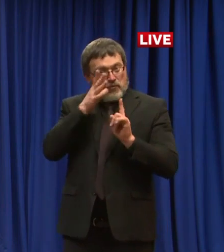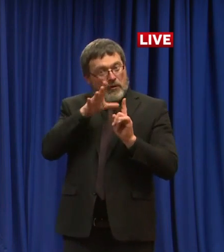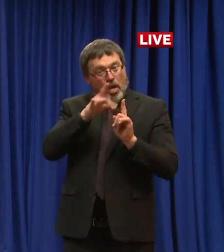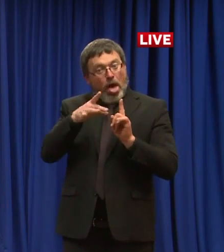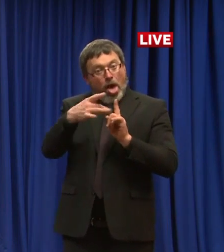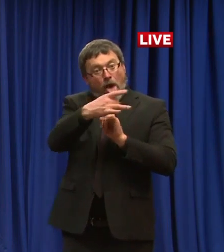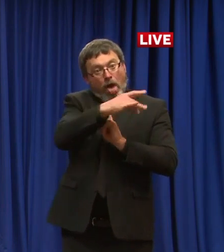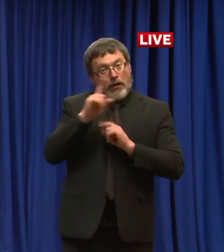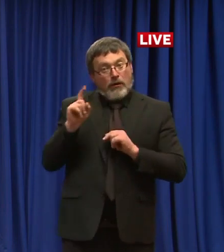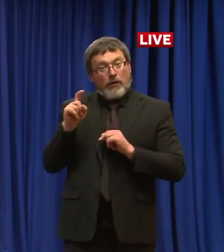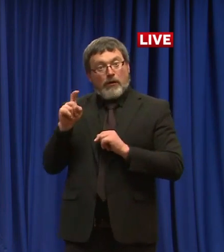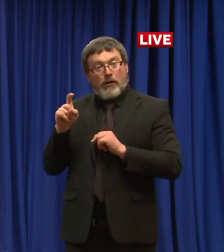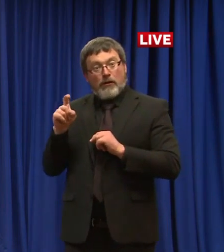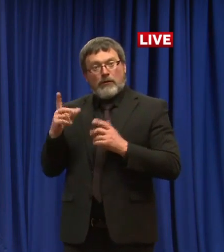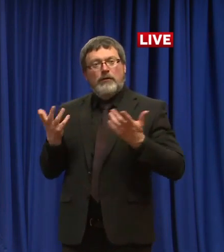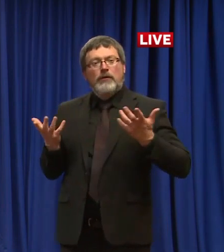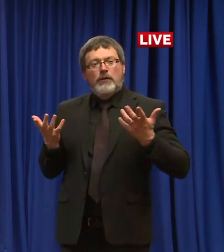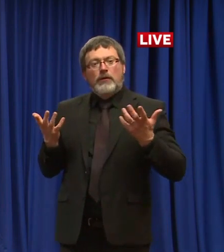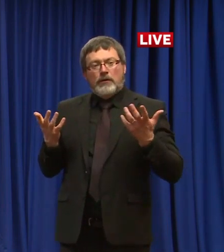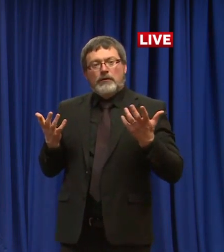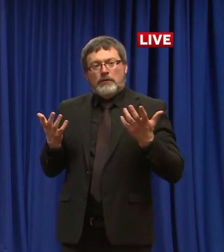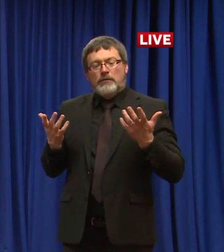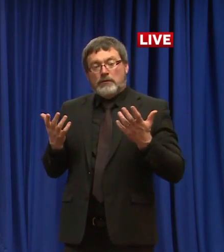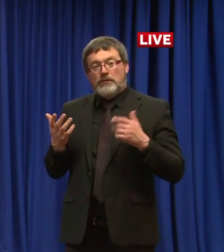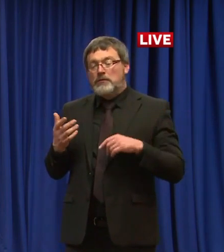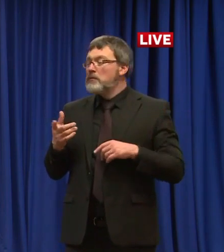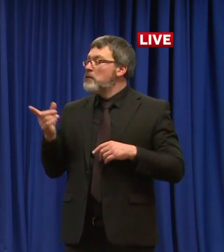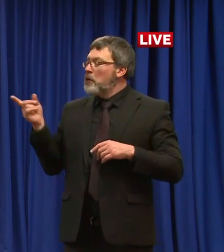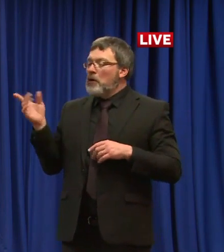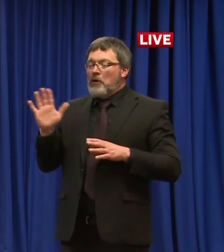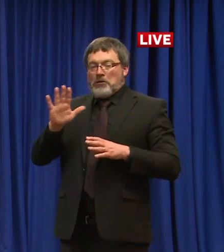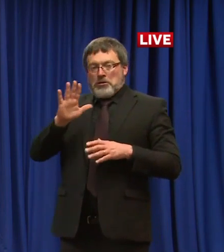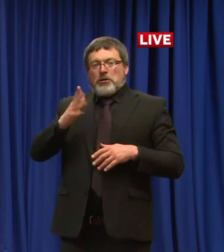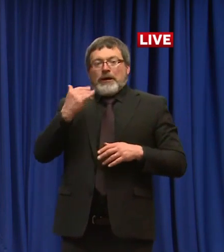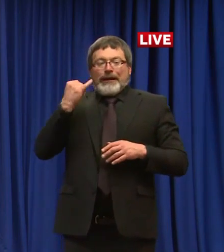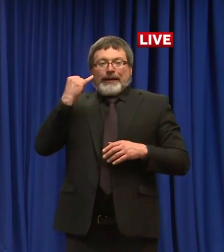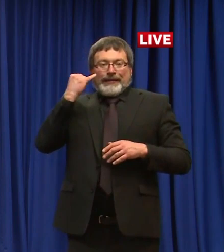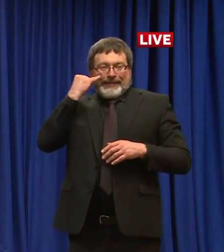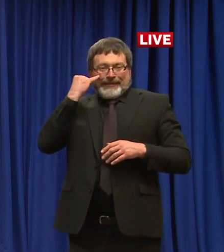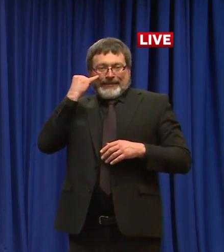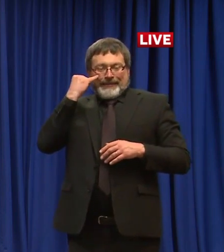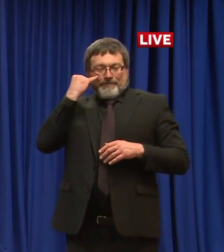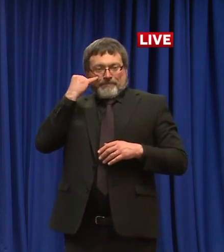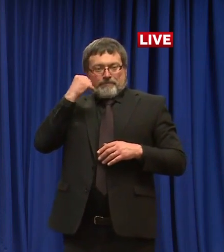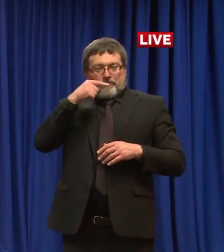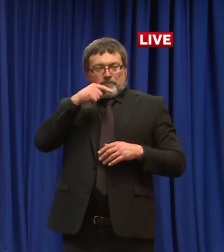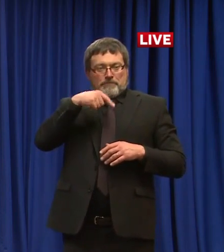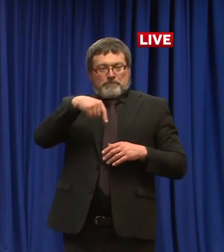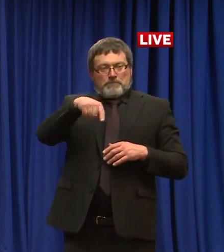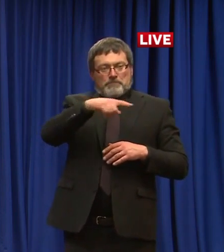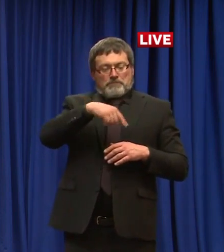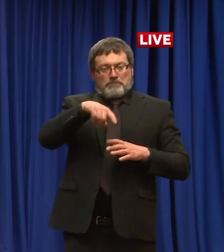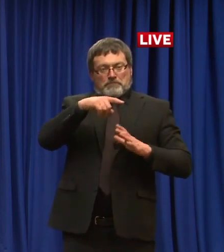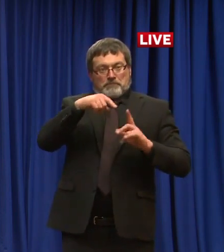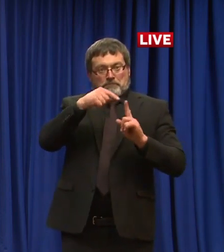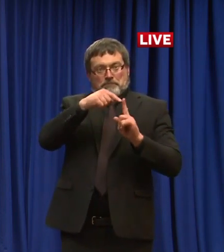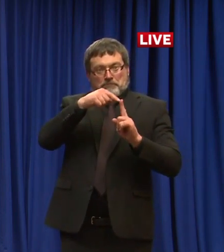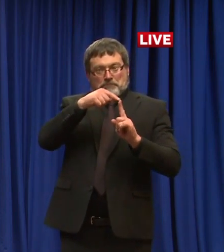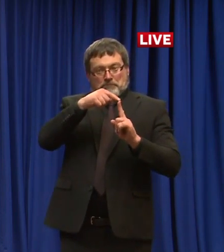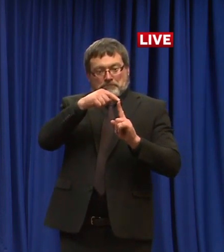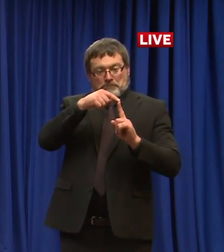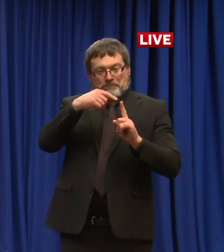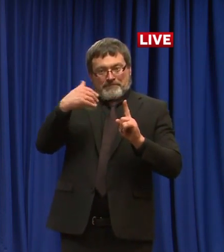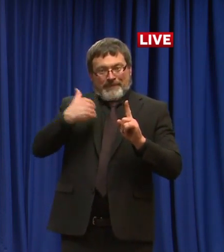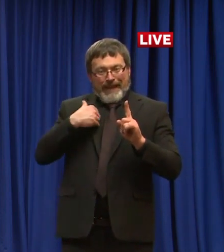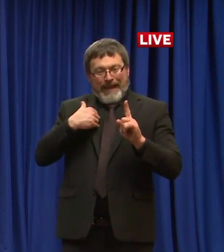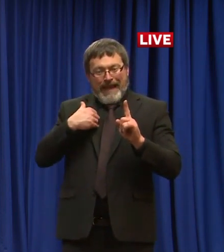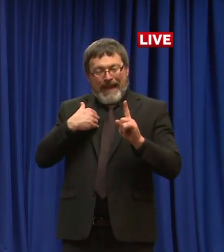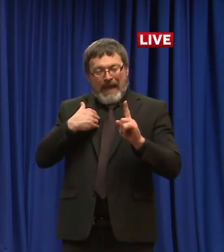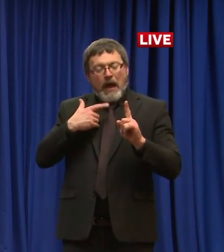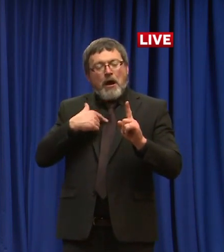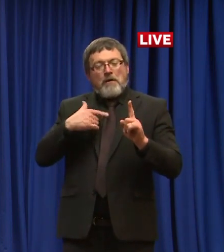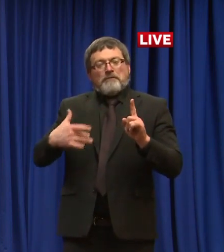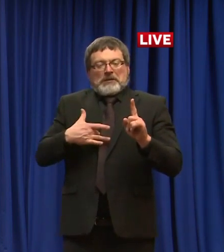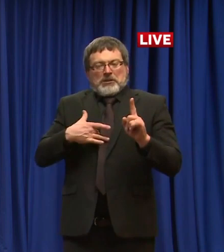CERTAINLY WE HAVE INFORMATION IF LIKE A FAMILY MEMBER COMES DOWN WITH INFECTION, WE WOULD CLASSIFY THAT AS YOU KNOW, A CLOSE CONTACT TO A CONFIRMED PERSON WITH THE CONFIRM